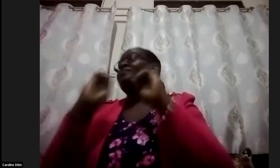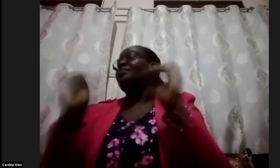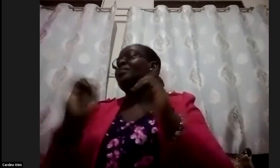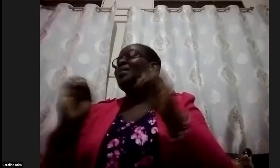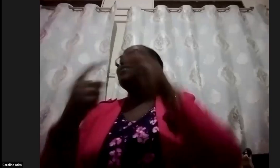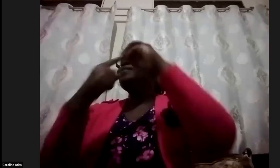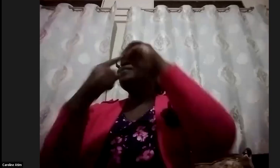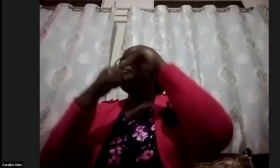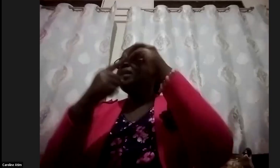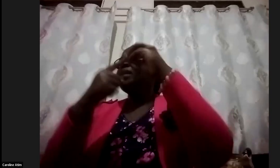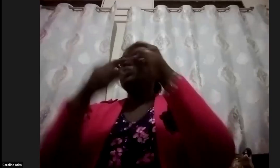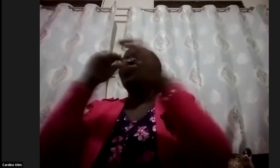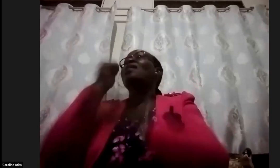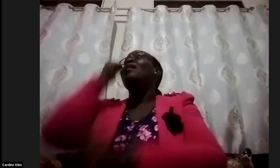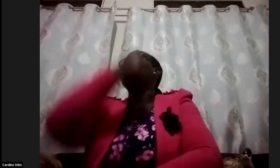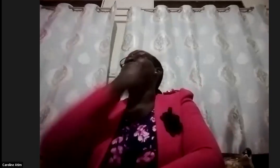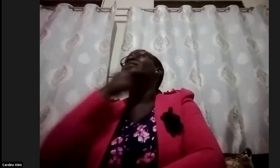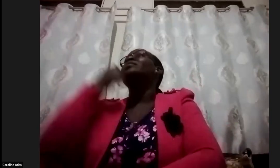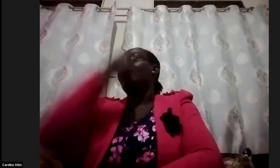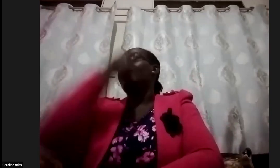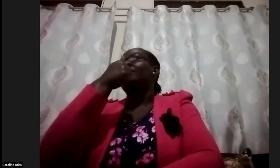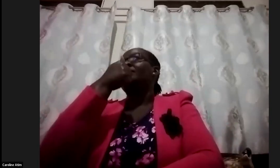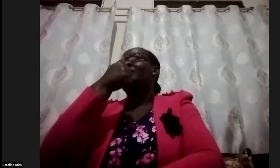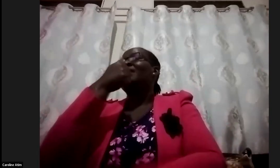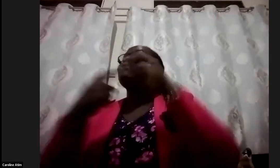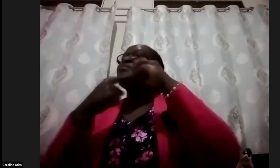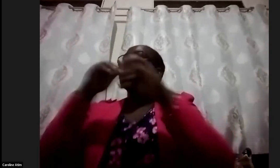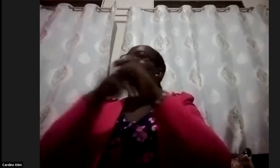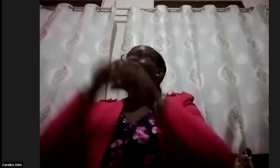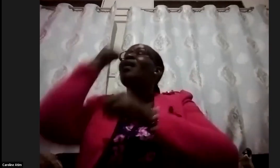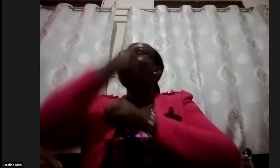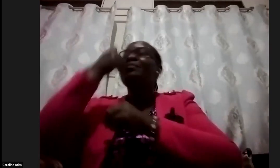don't have the rights, especially in Africa. In Africa, the deaf refugees